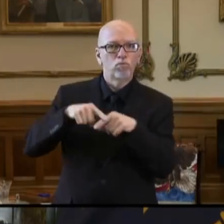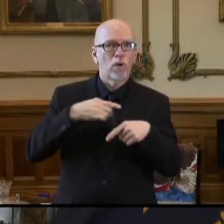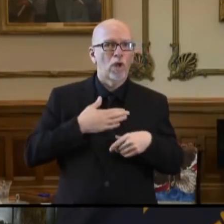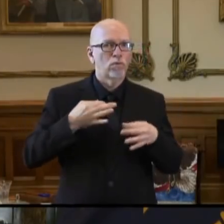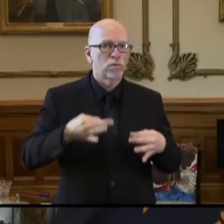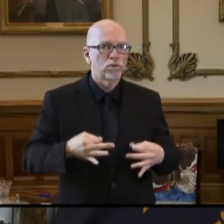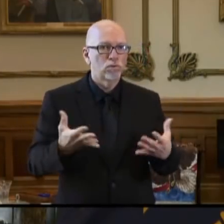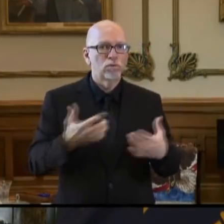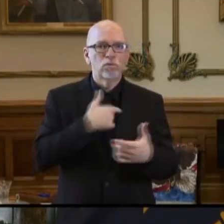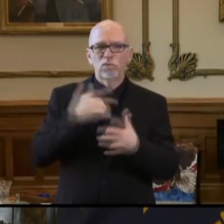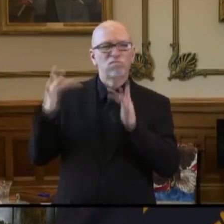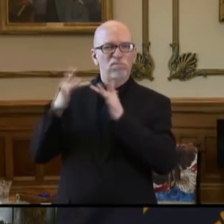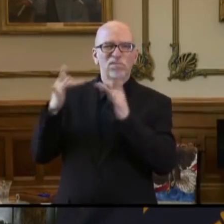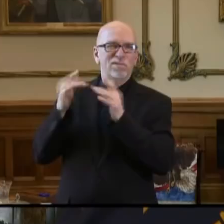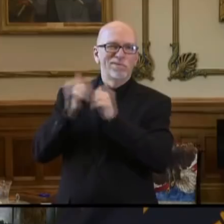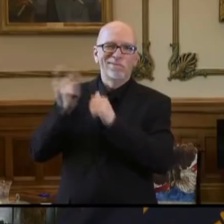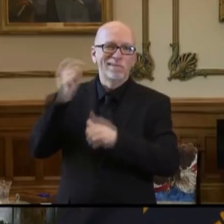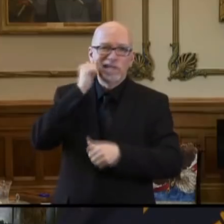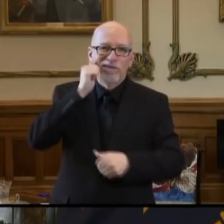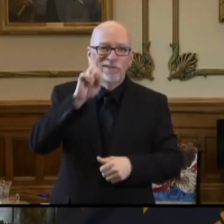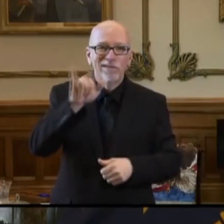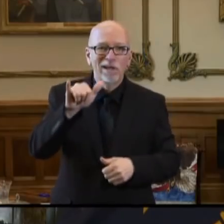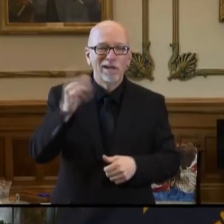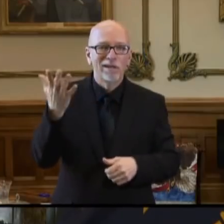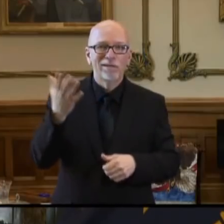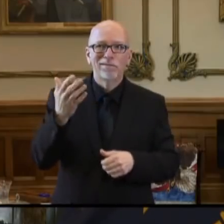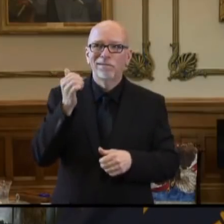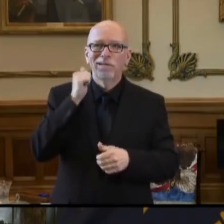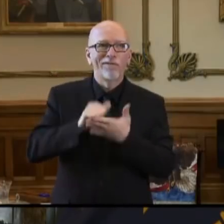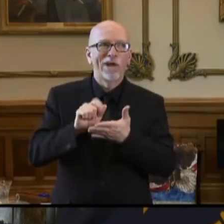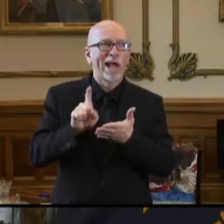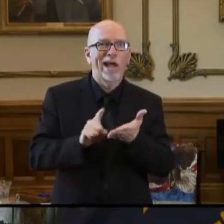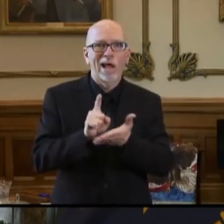TO PUT OUT. WE ABSOLUTELY FACTOR THEIR GUIDANCE INTO THE DECISIONS THAT WE MAKE. WE ARE